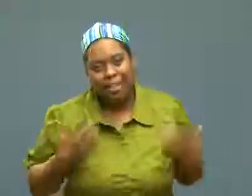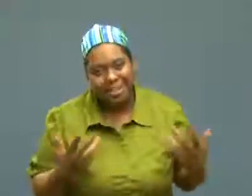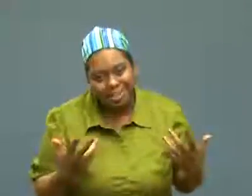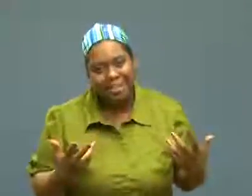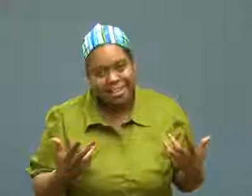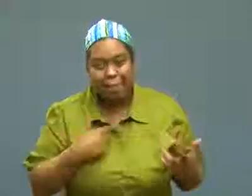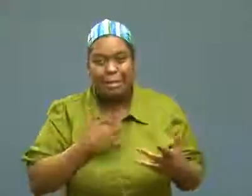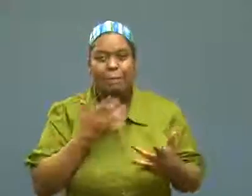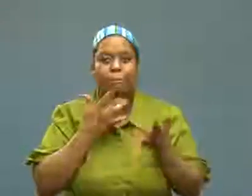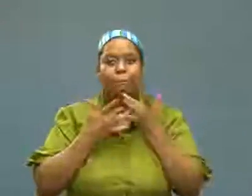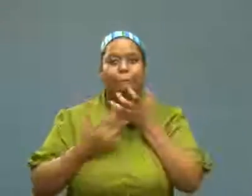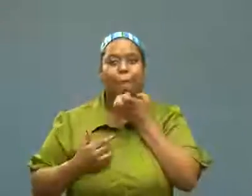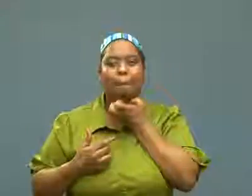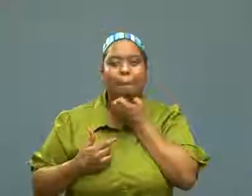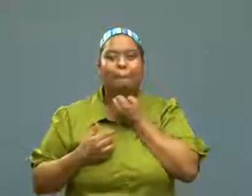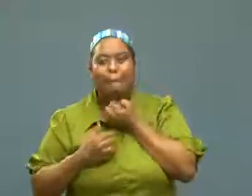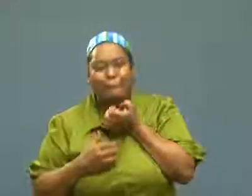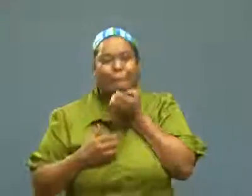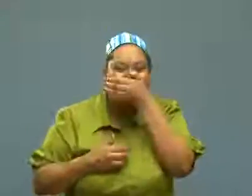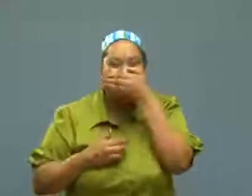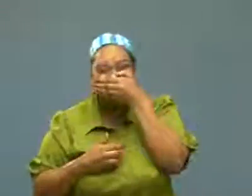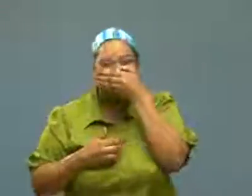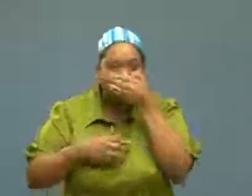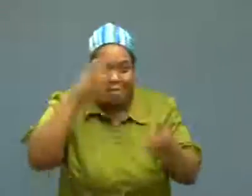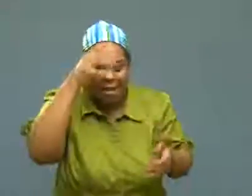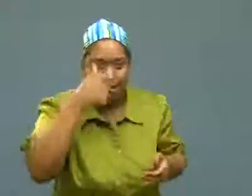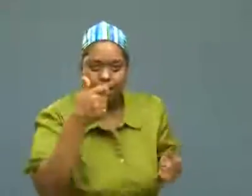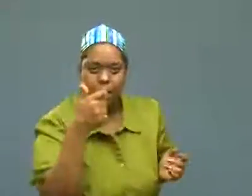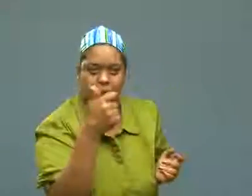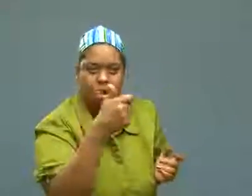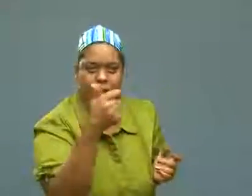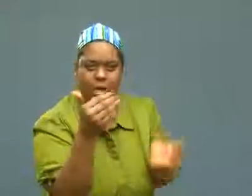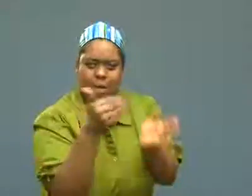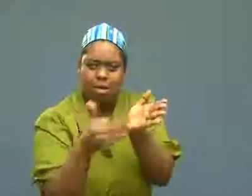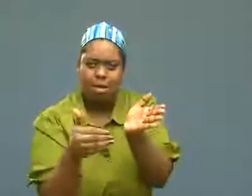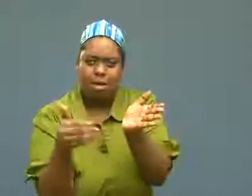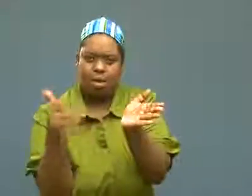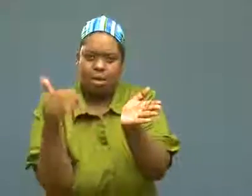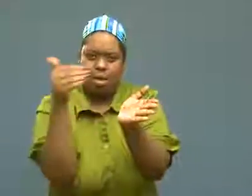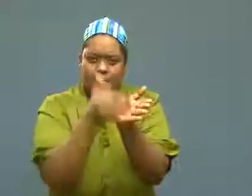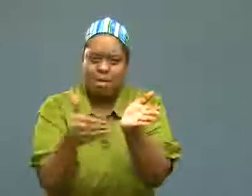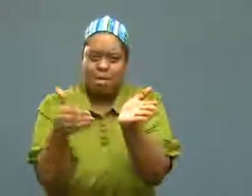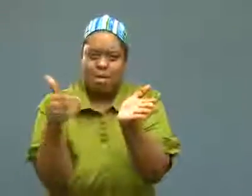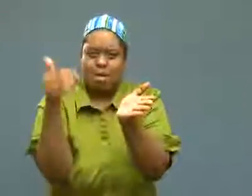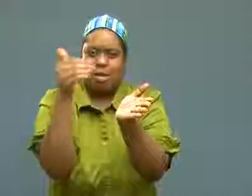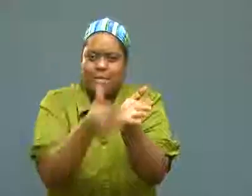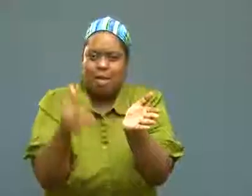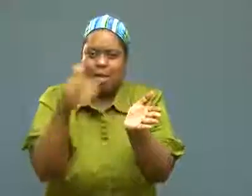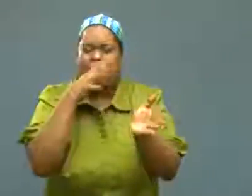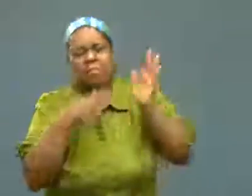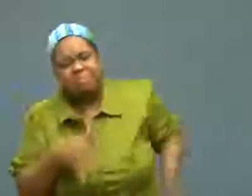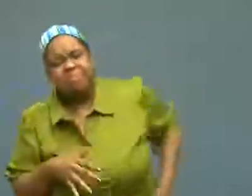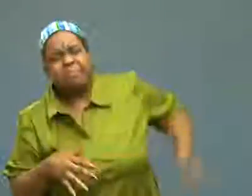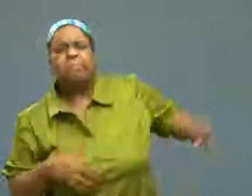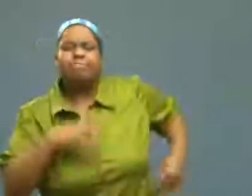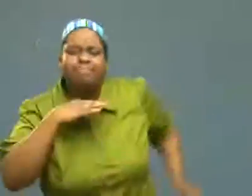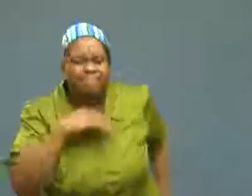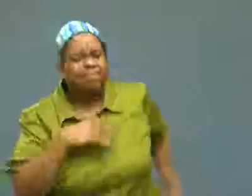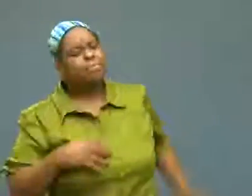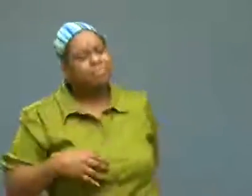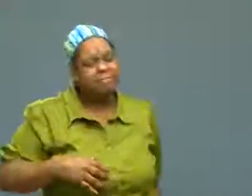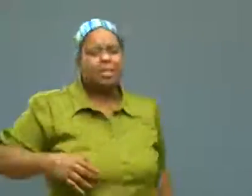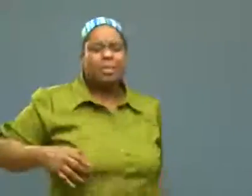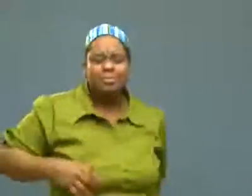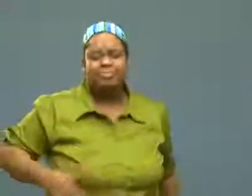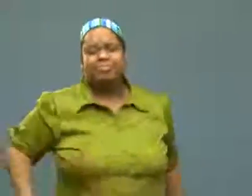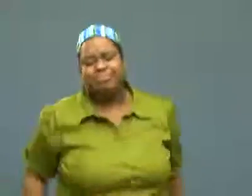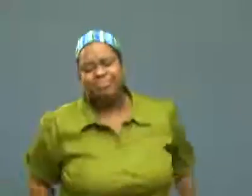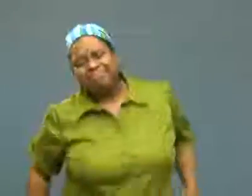I held it in while he did it again and again. She keeps swatting at it.